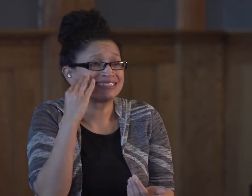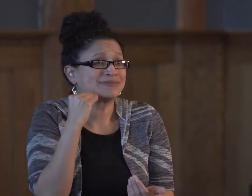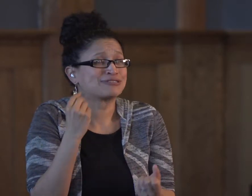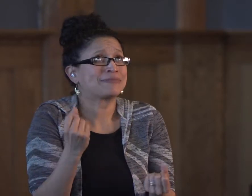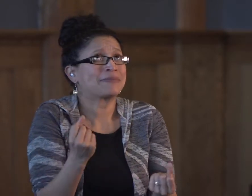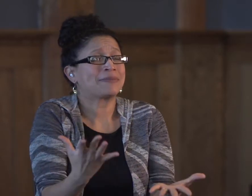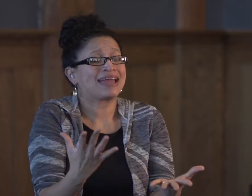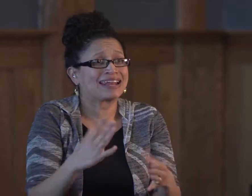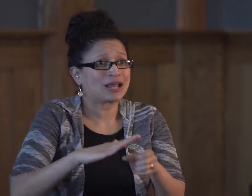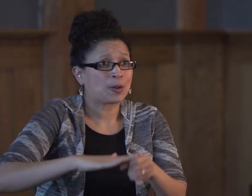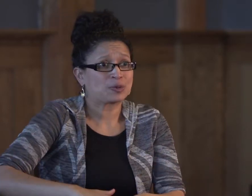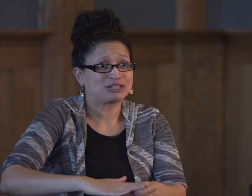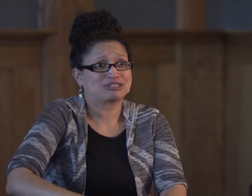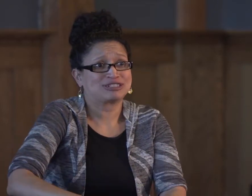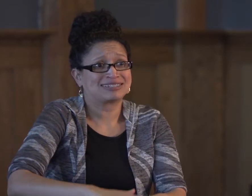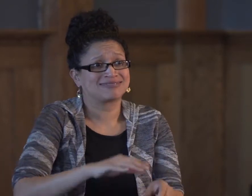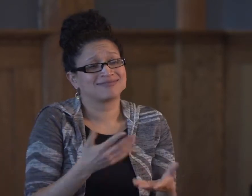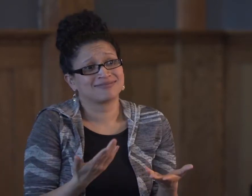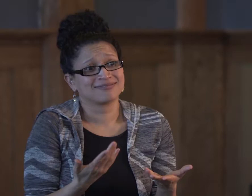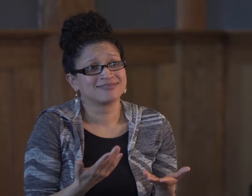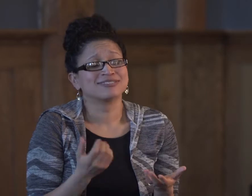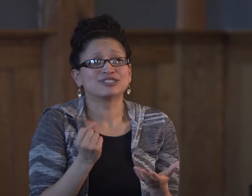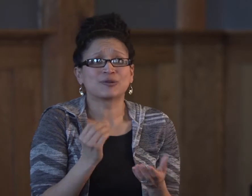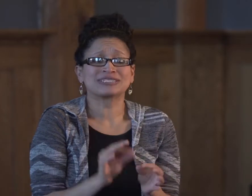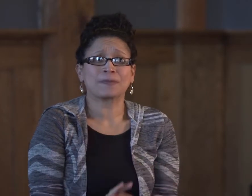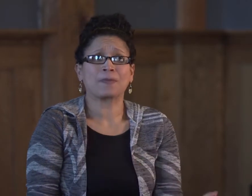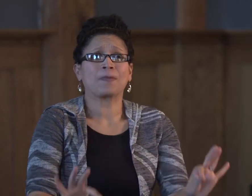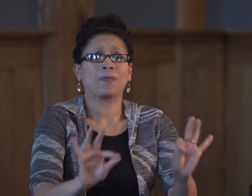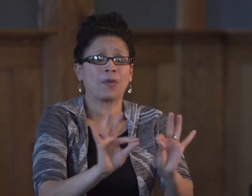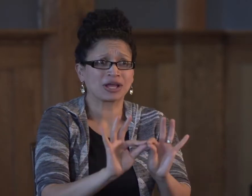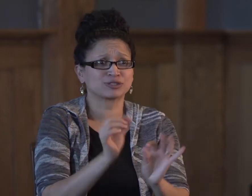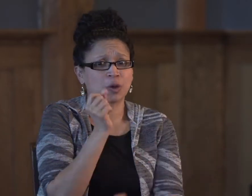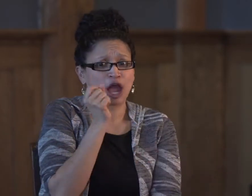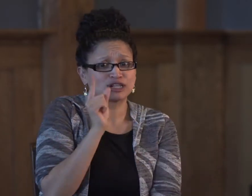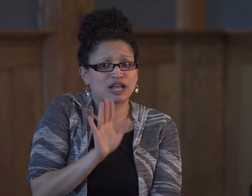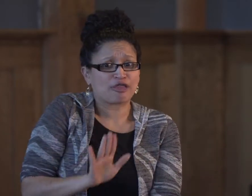trusting law enforcement is not easy. They have experienced multiple layers of oppression,